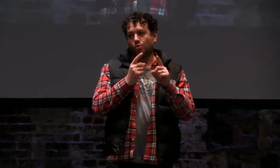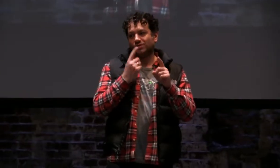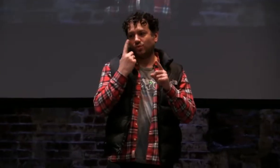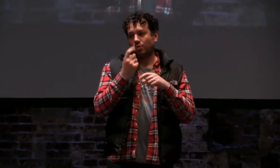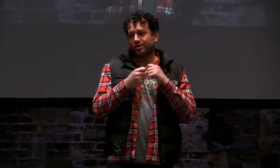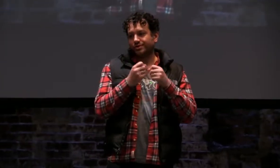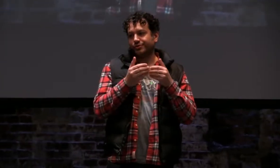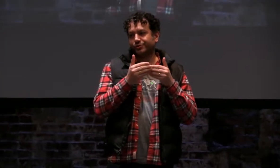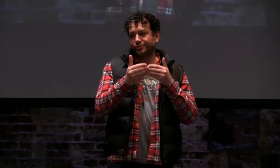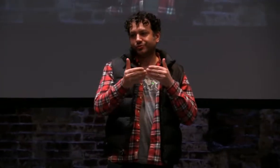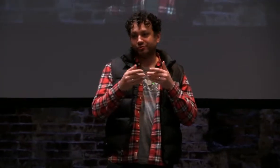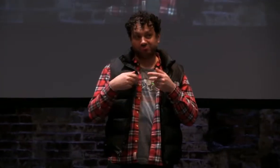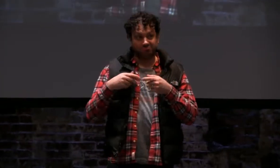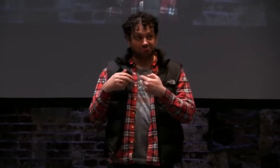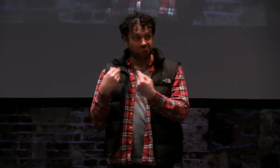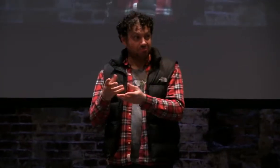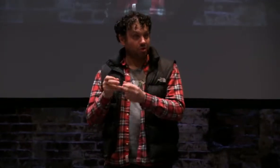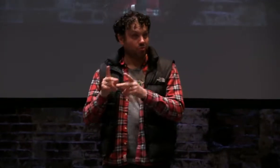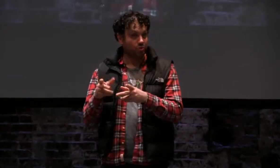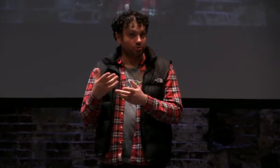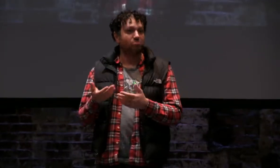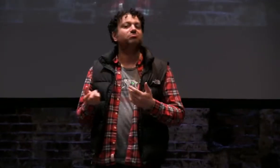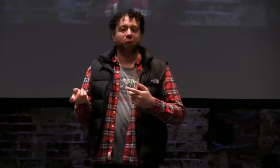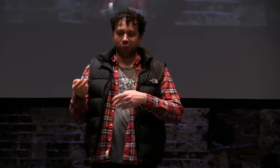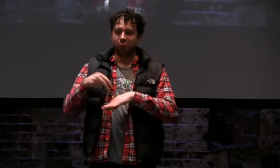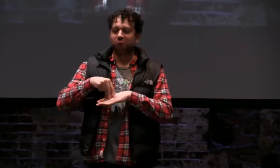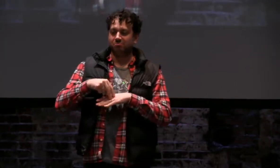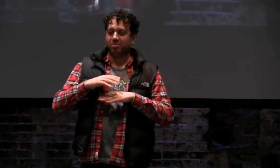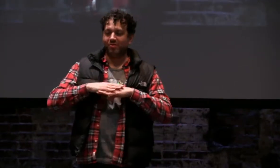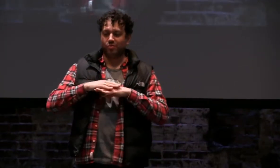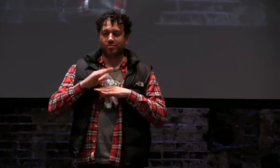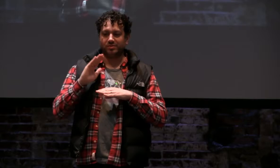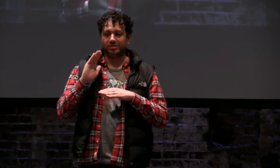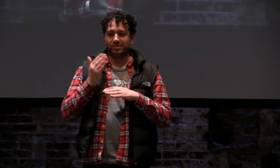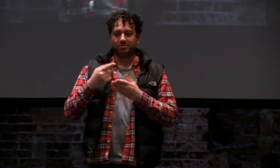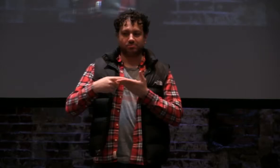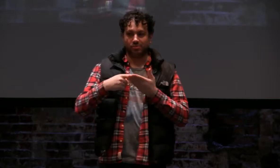[Male Interpreter] When we speak about creating a space for deaf-blind theater I would like to have them have an opportunity